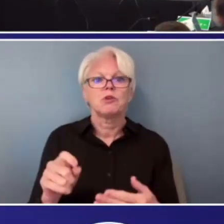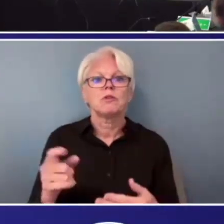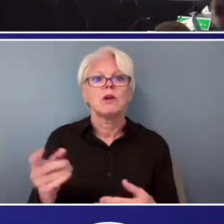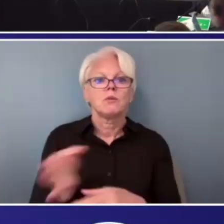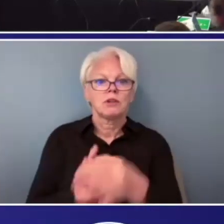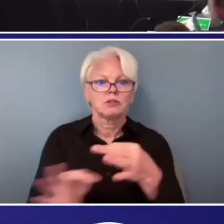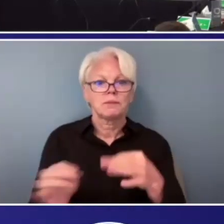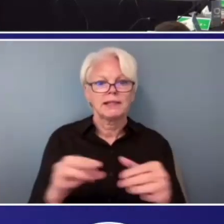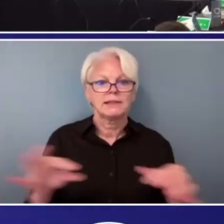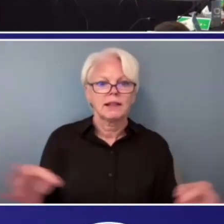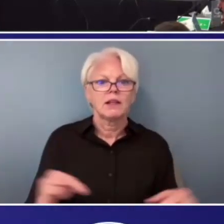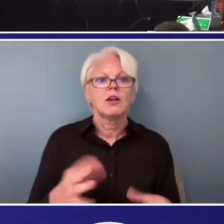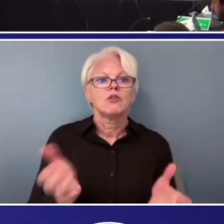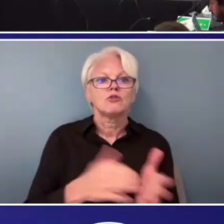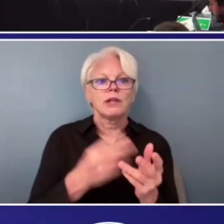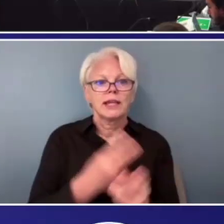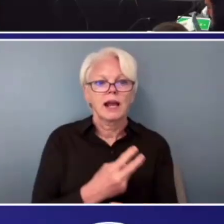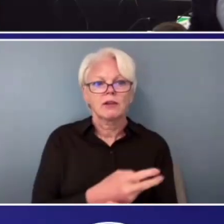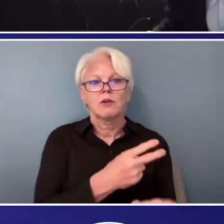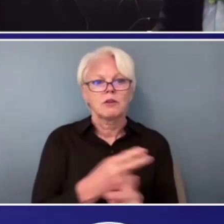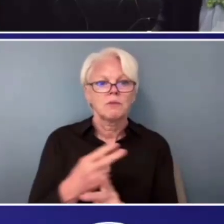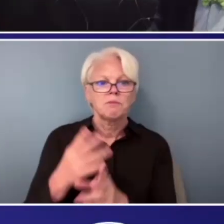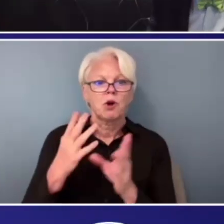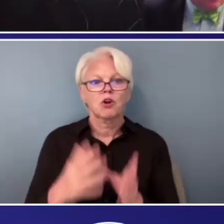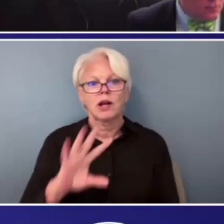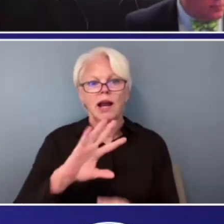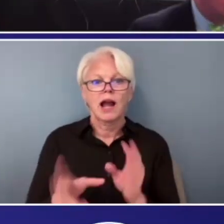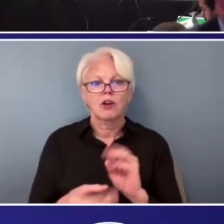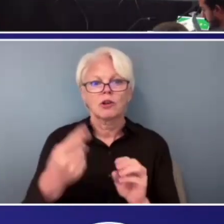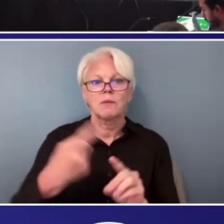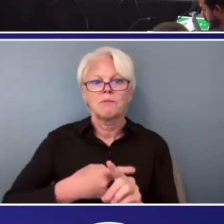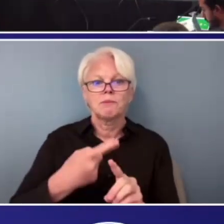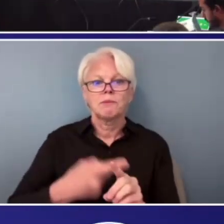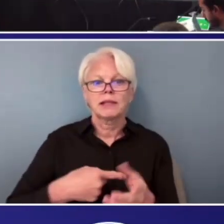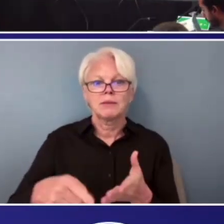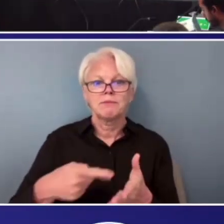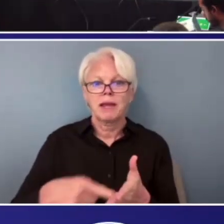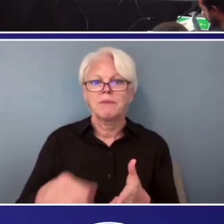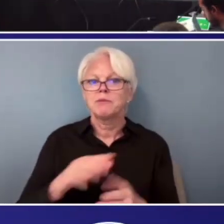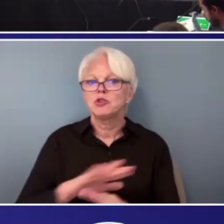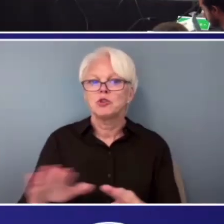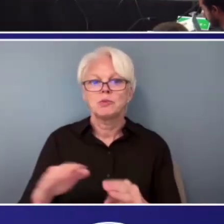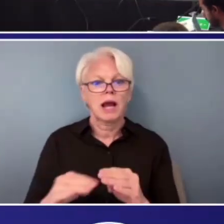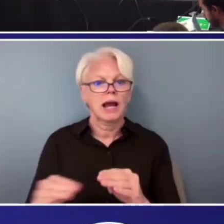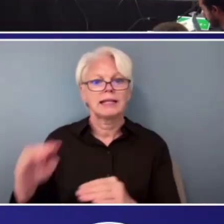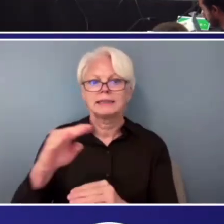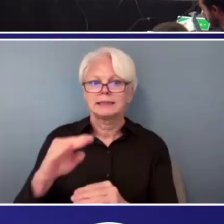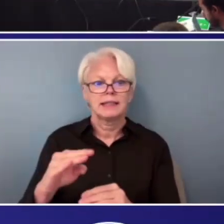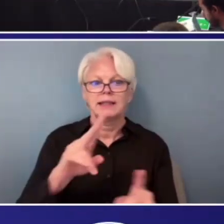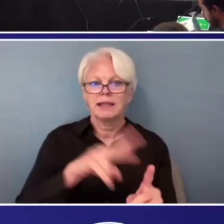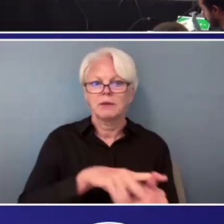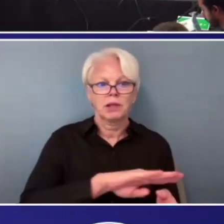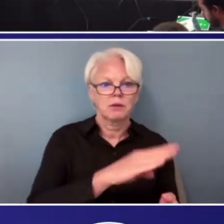recalculates the borrower's aggregate monthly payment to not exceed the applicable amount. We've removed the reference to partial